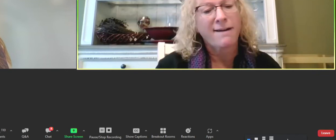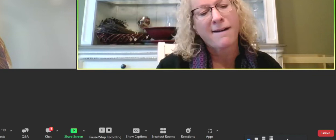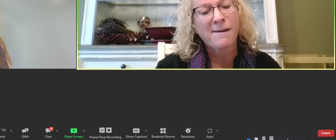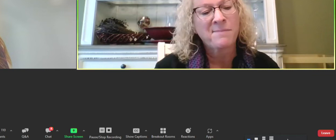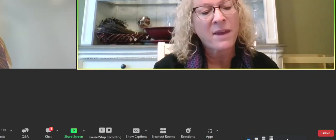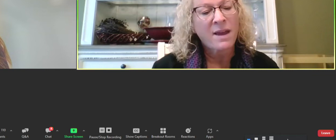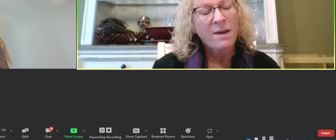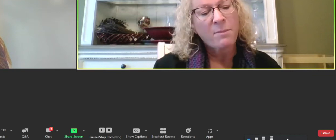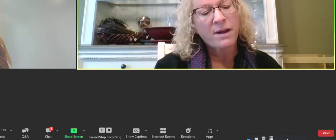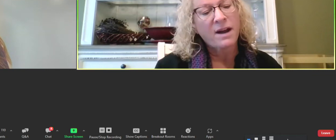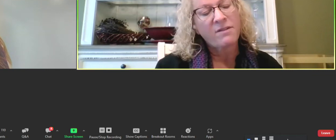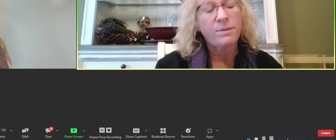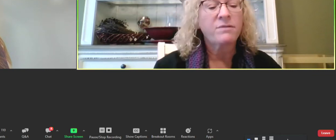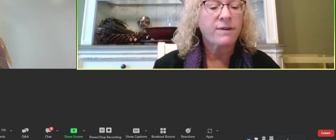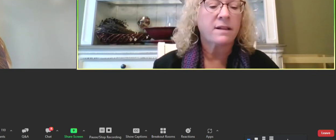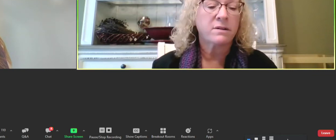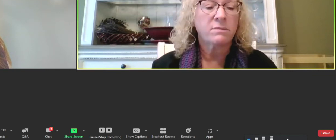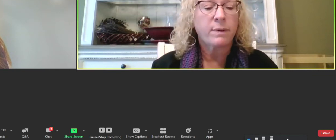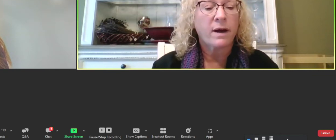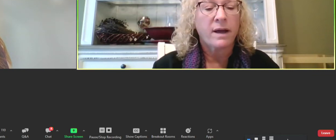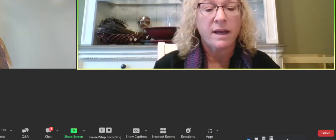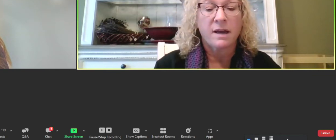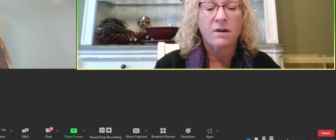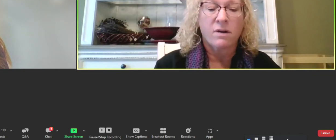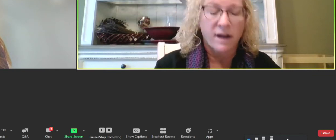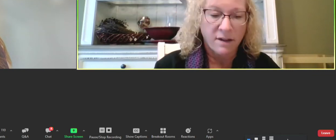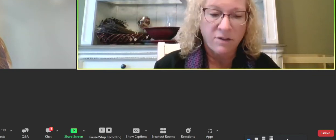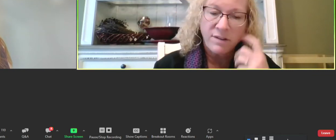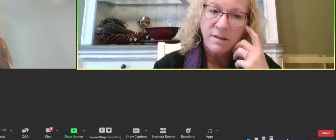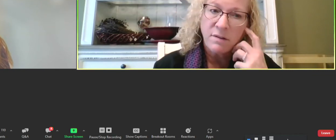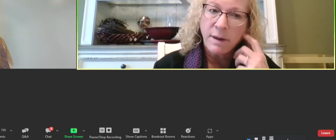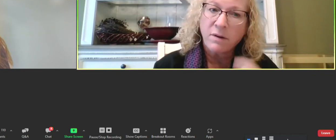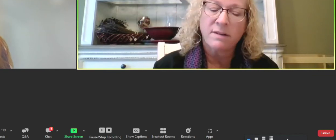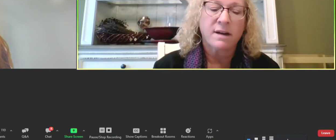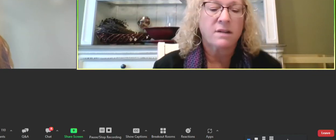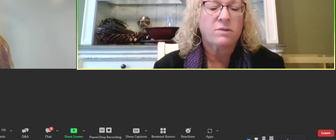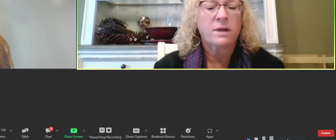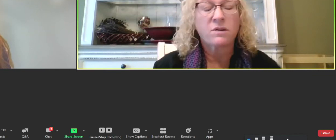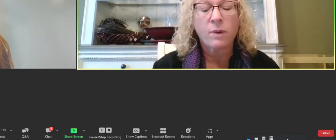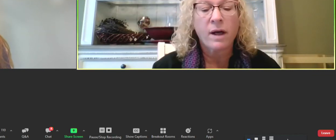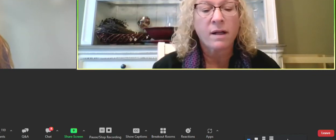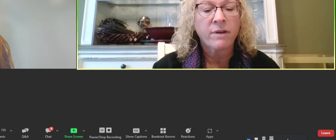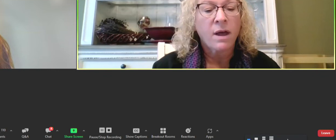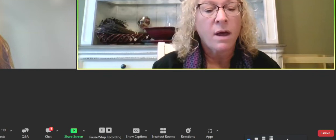But I've been followed by a cardiologist since my heart attack in 2012.